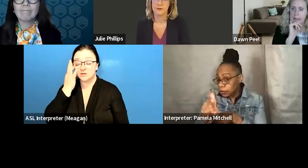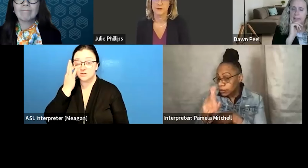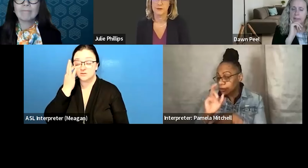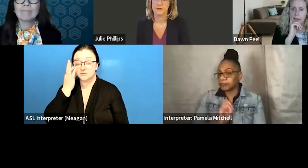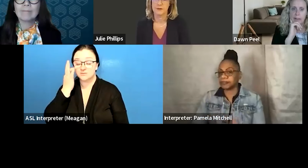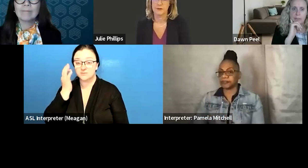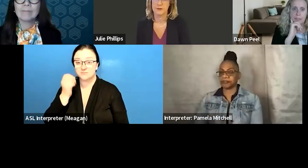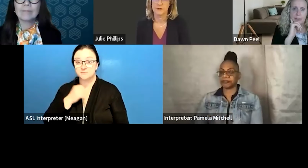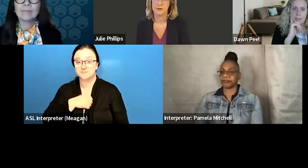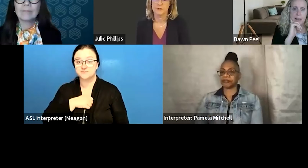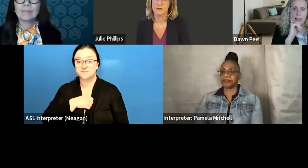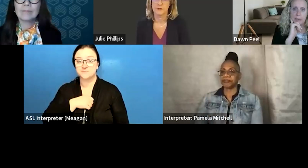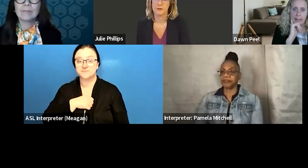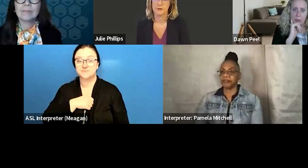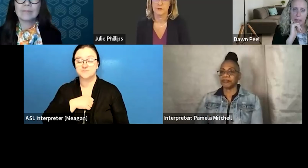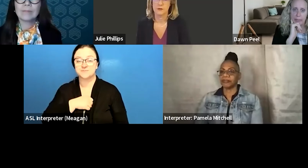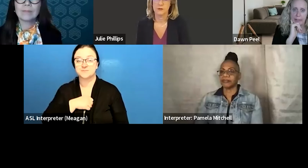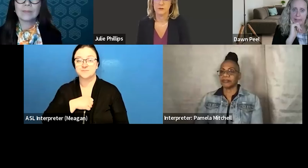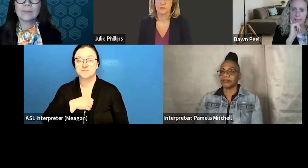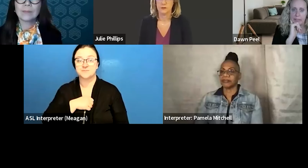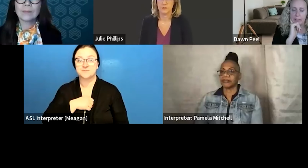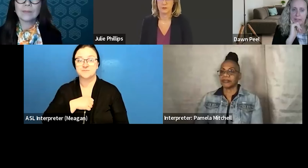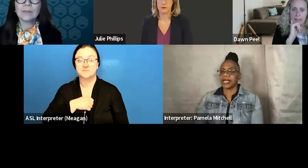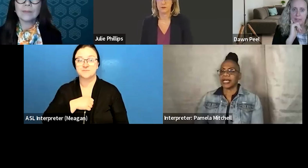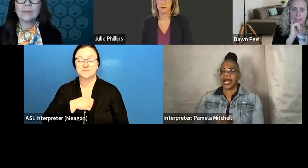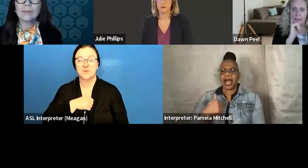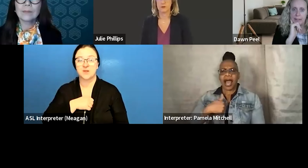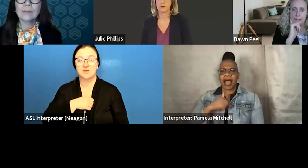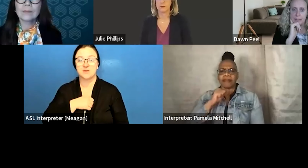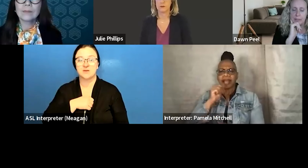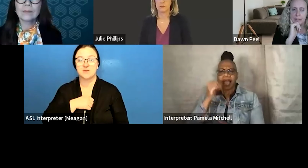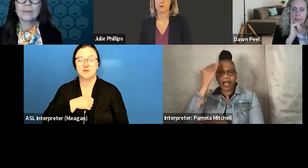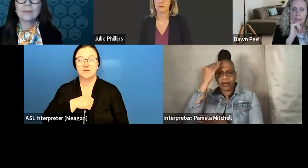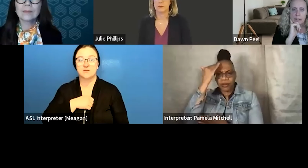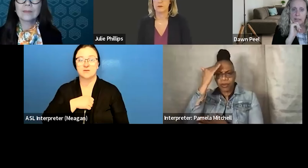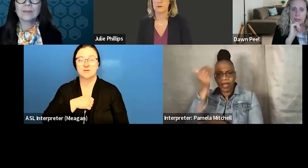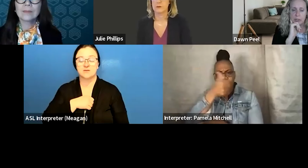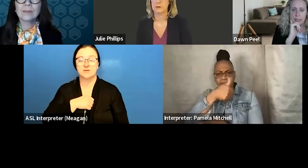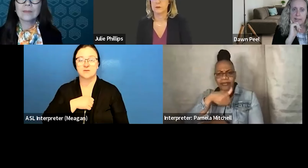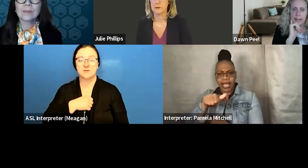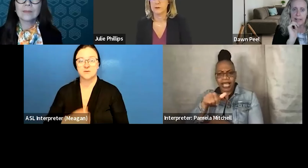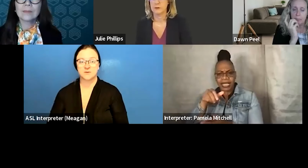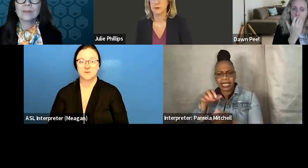I'll jump in first. I'm not aware of any significant safety events or injuries.